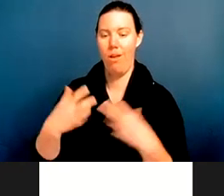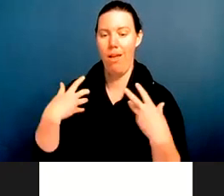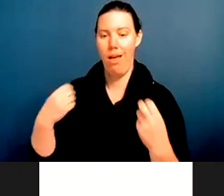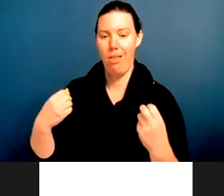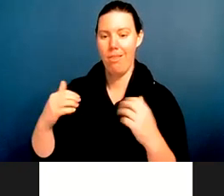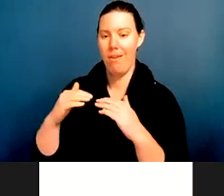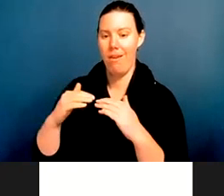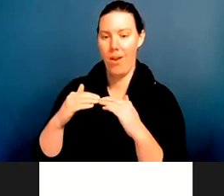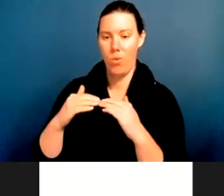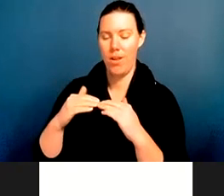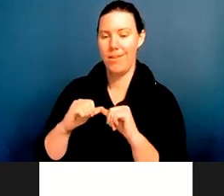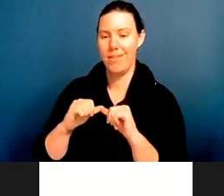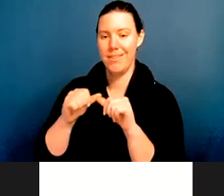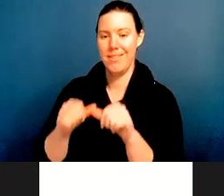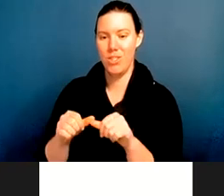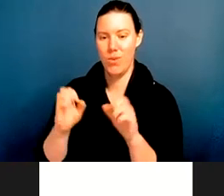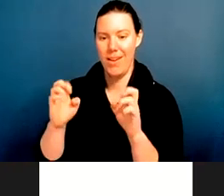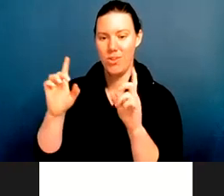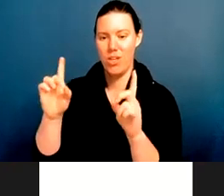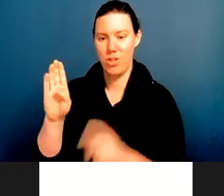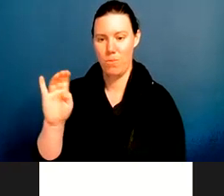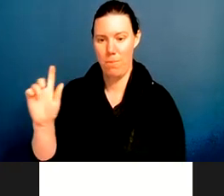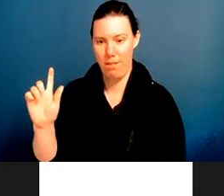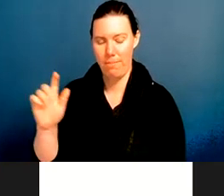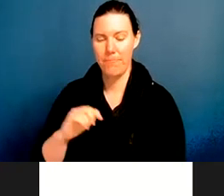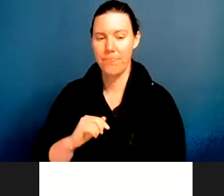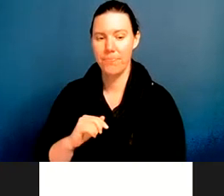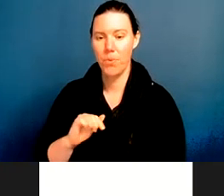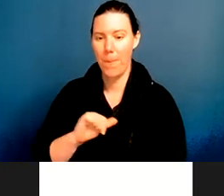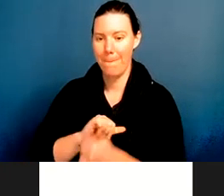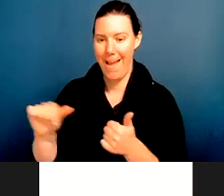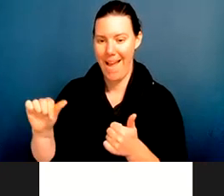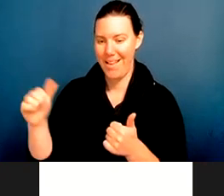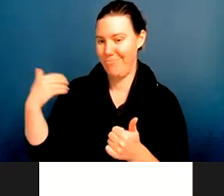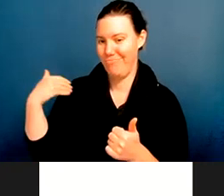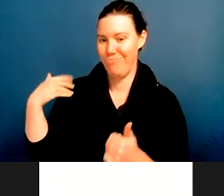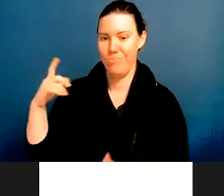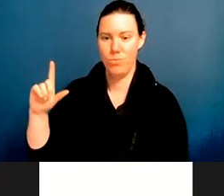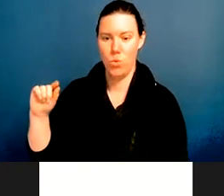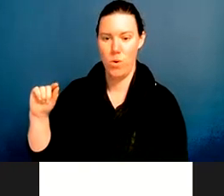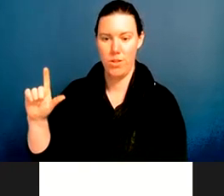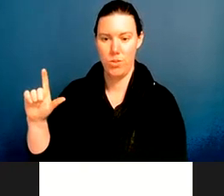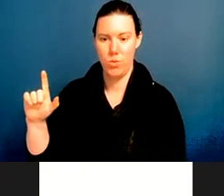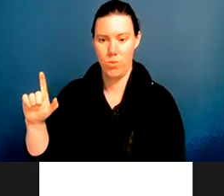was passed by Washington State Legislator in 2021. And it requires that healthcare professionals